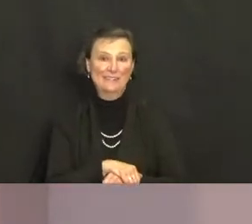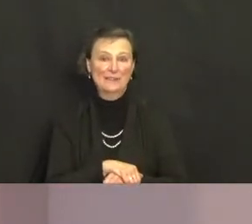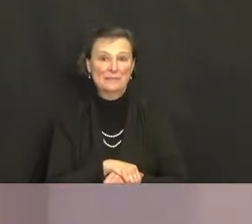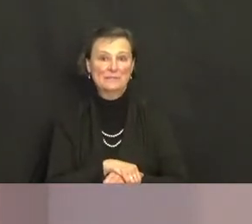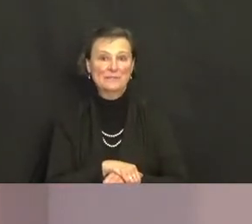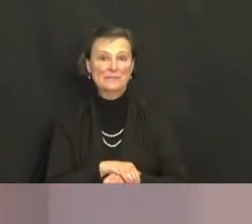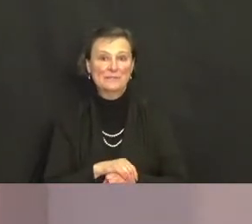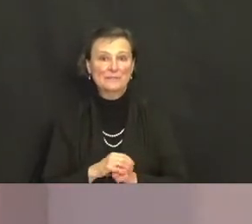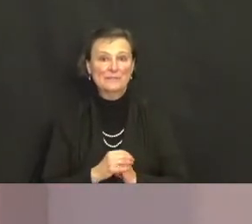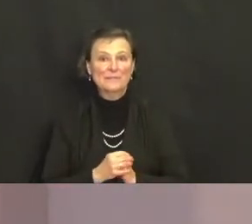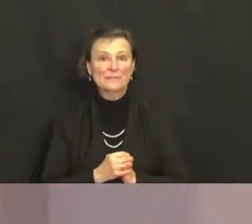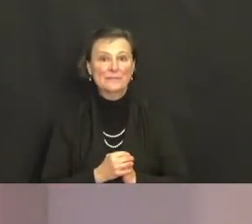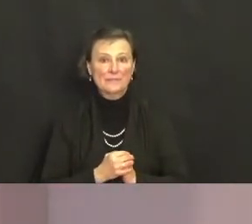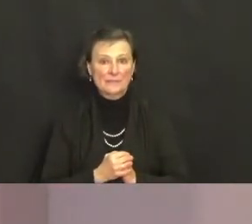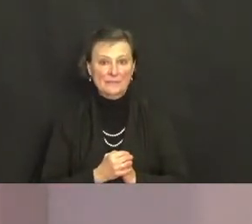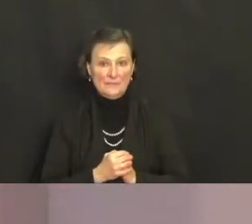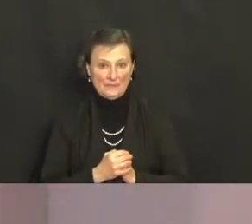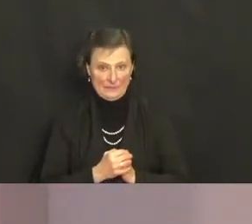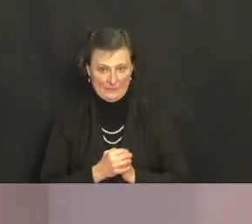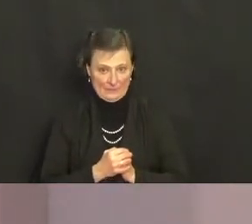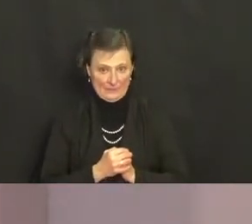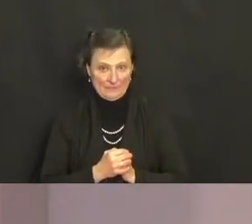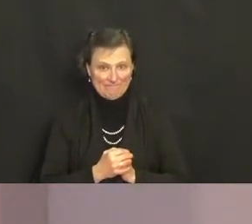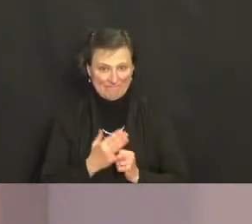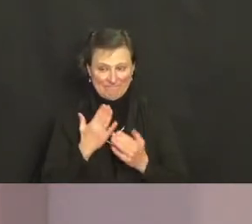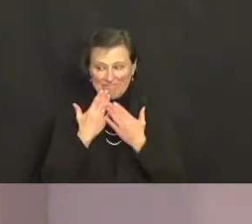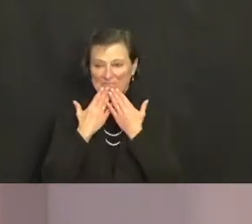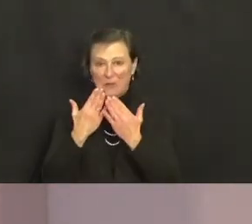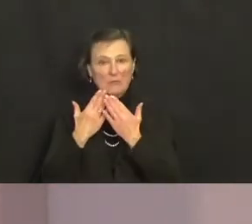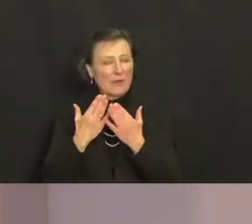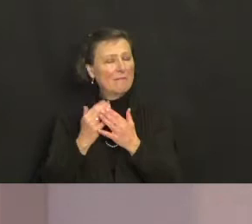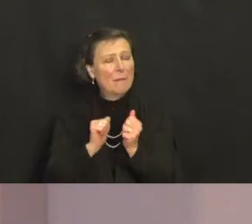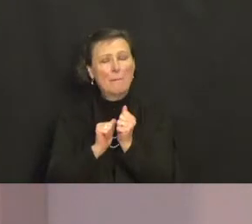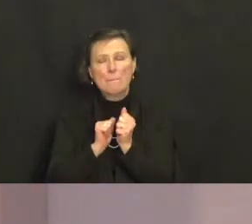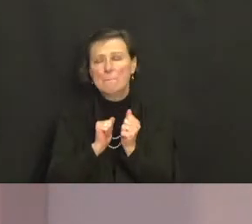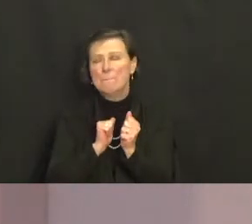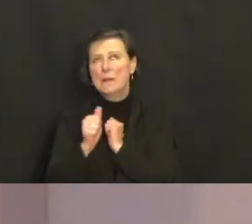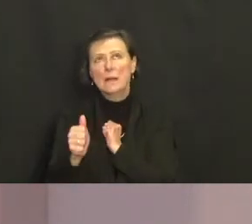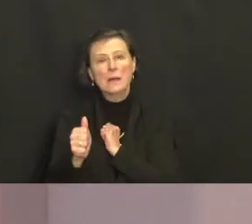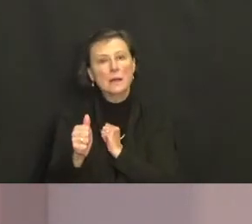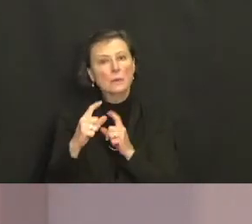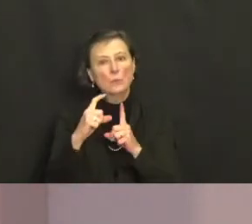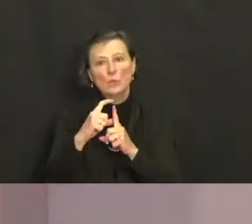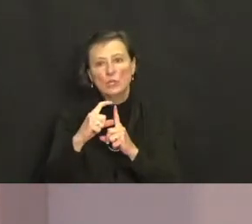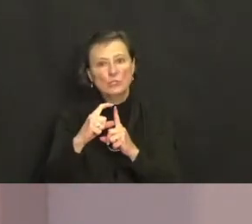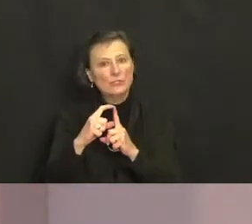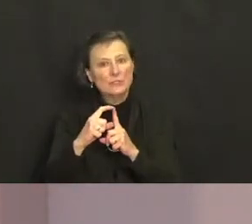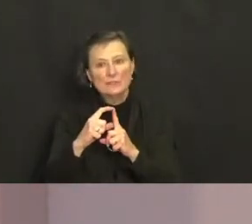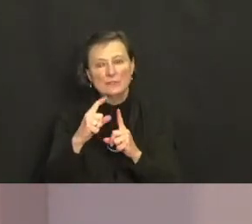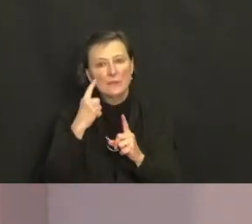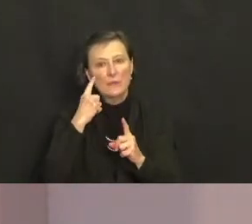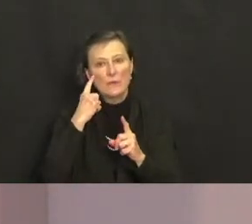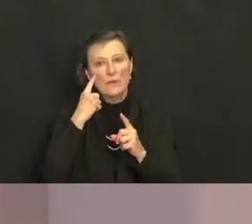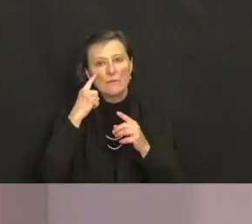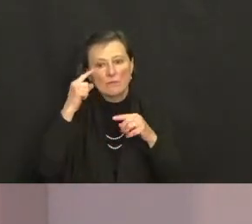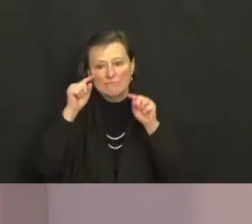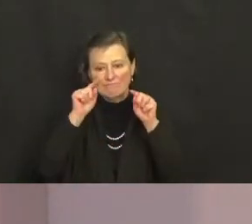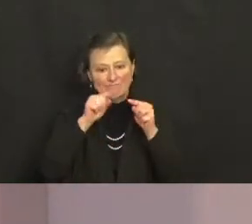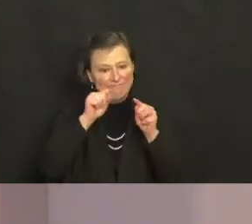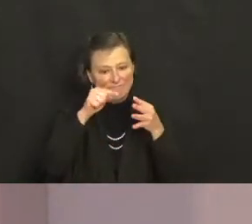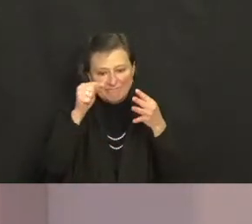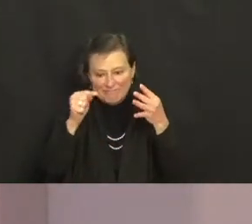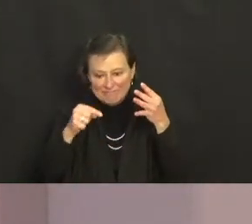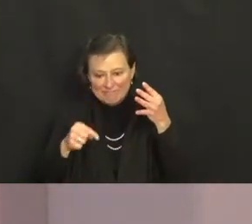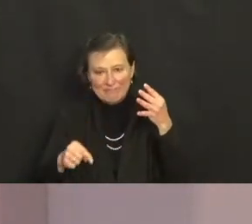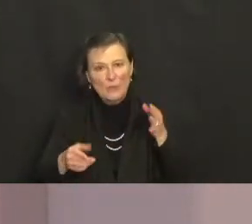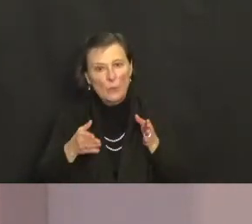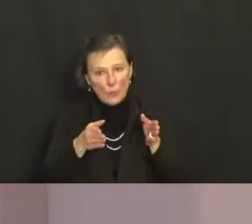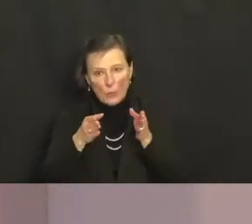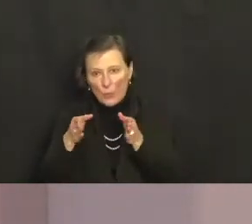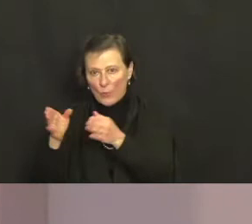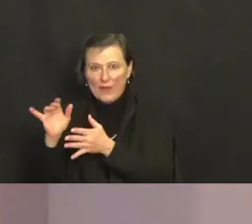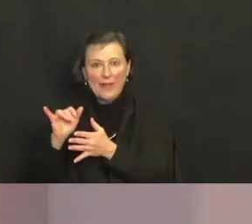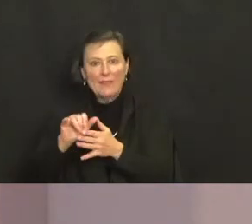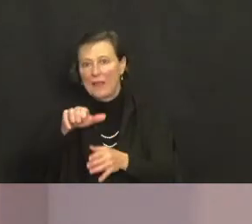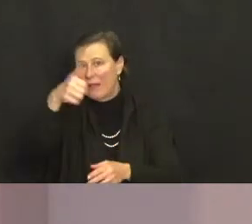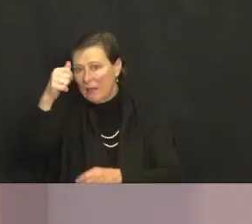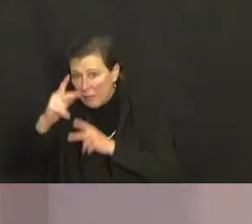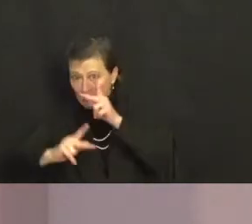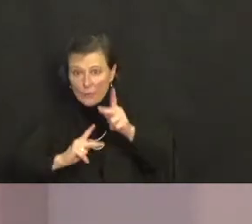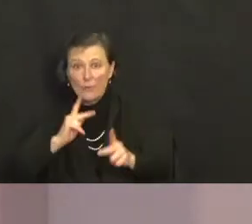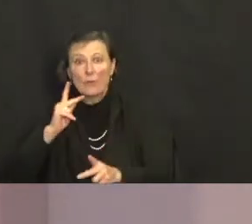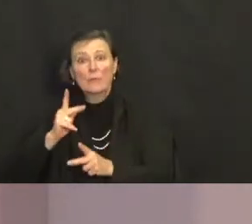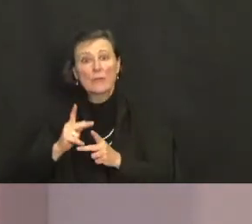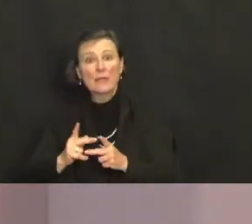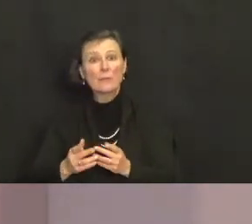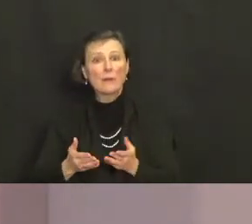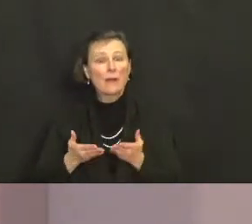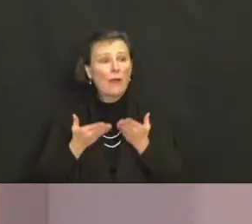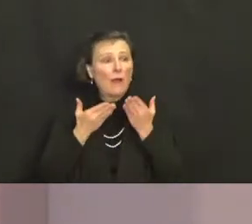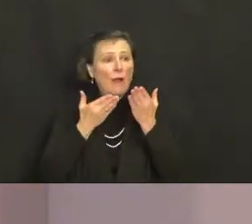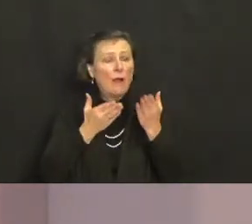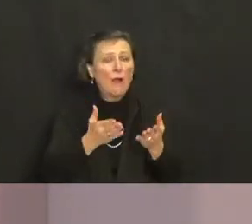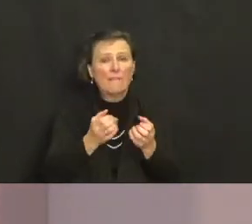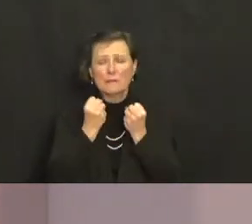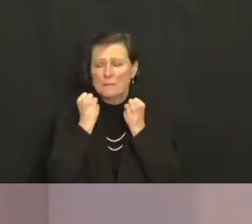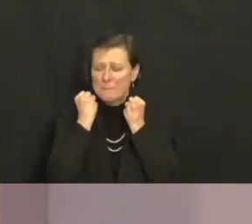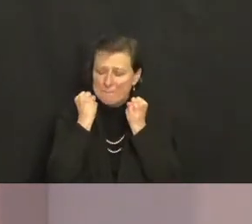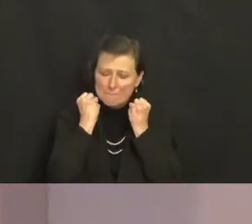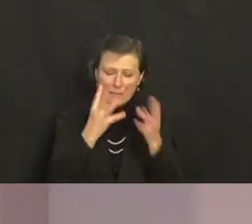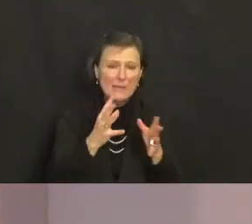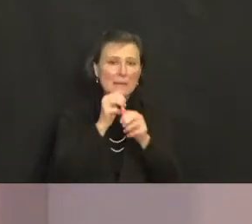I’m grateful beyond words, for all the ways that other people, offer countless blessings,